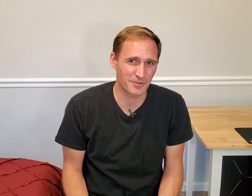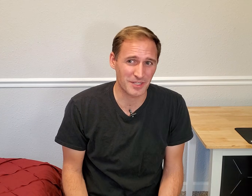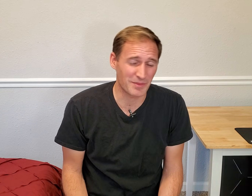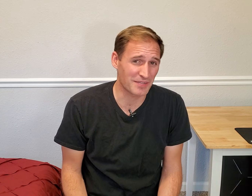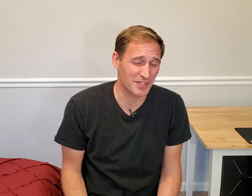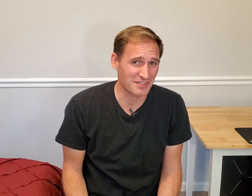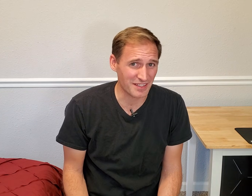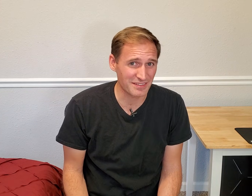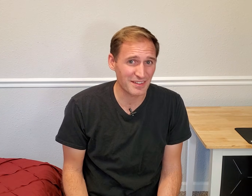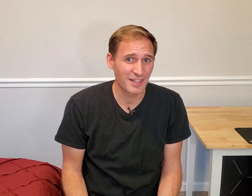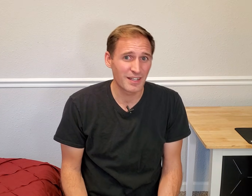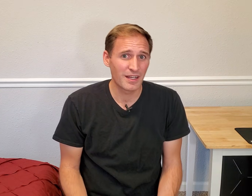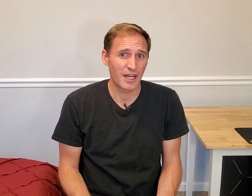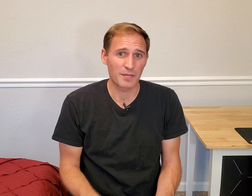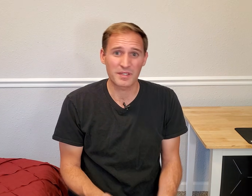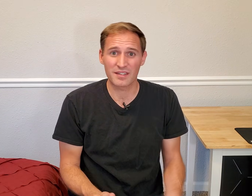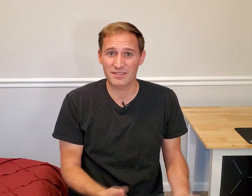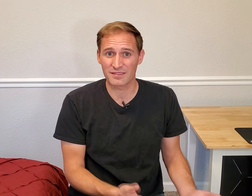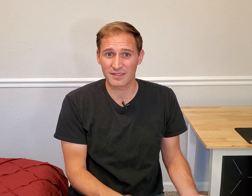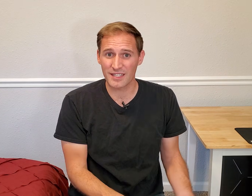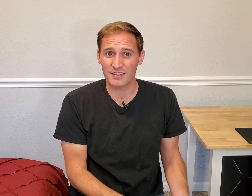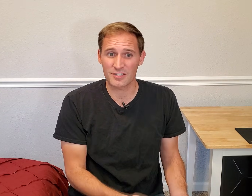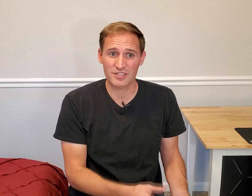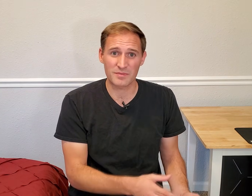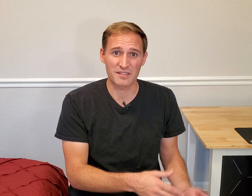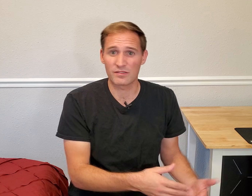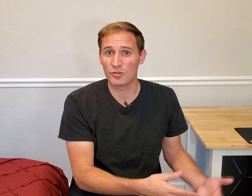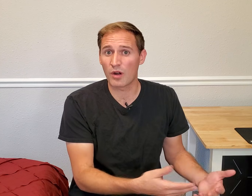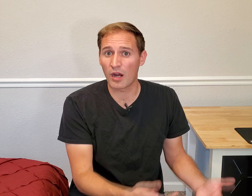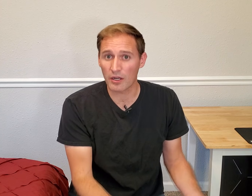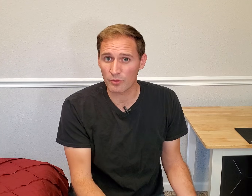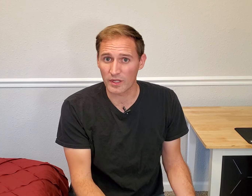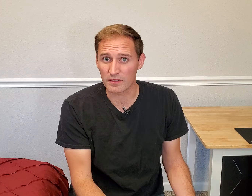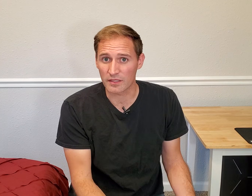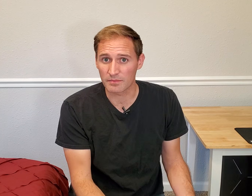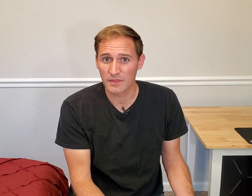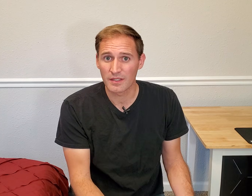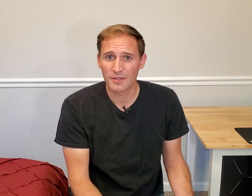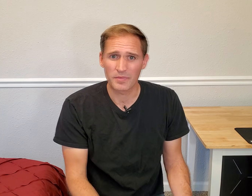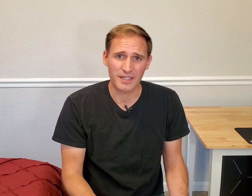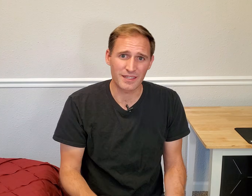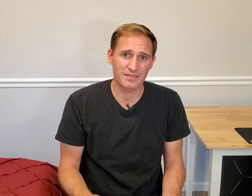really make much sense, because in English it means you are welcome but in